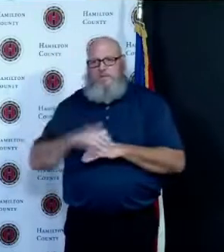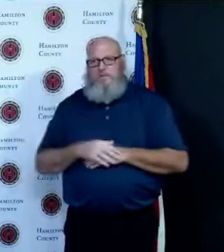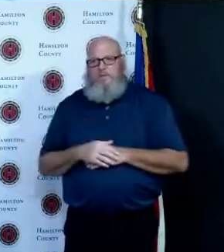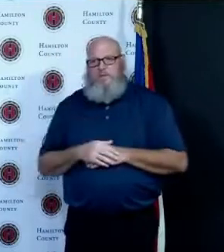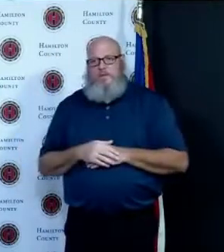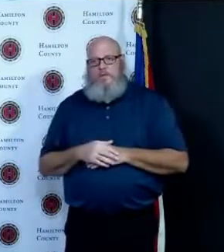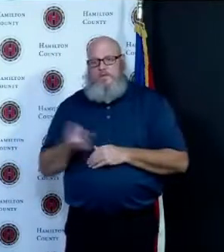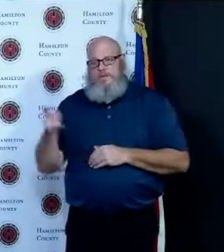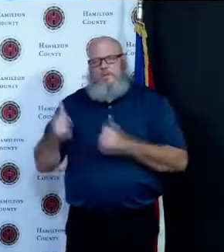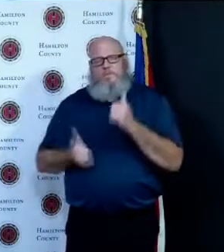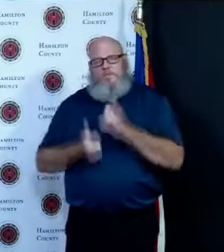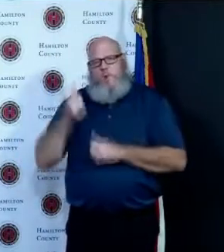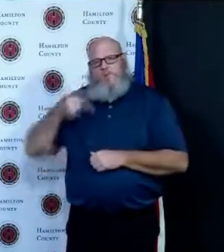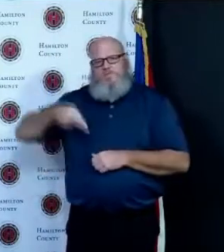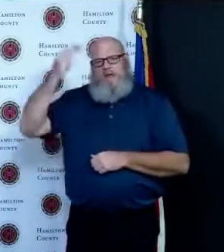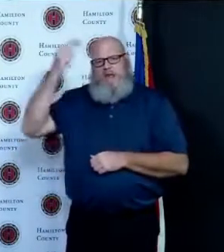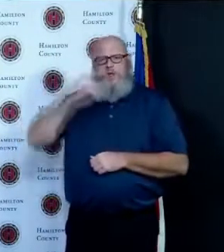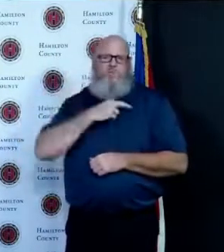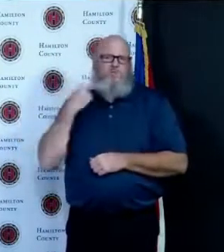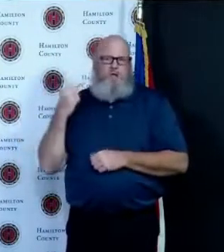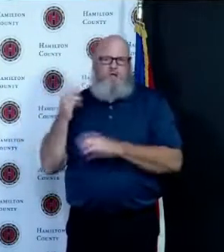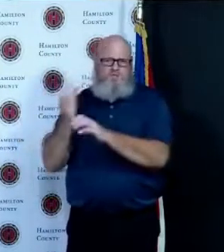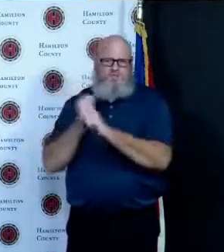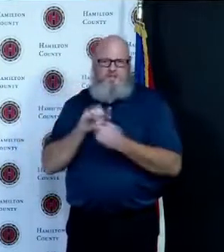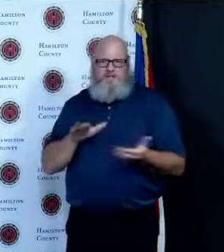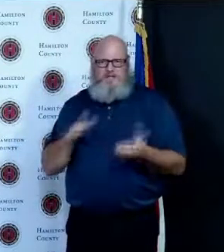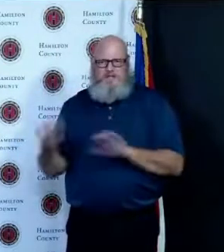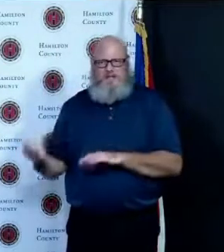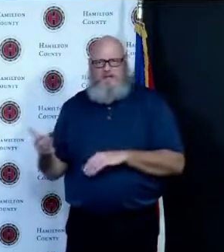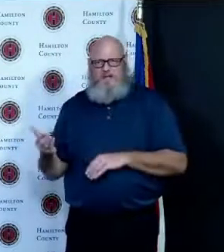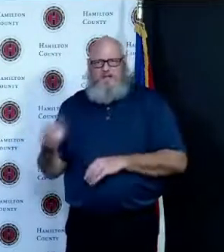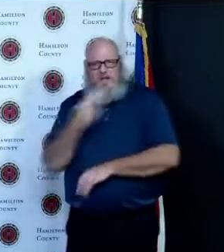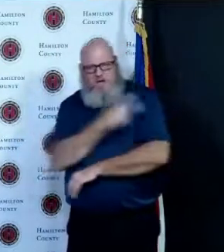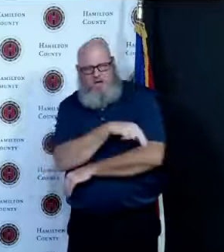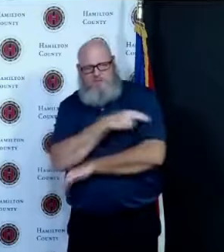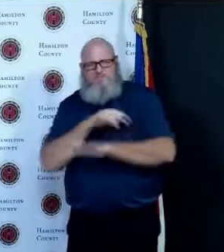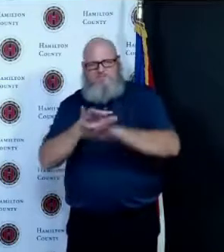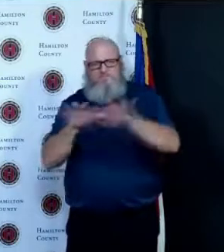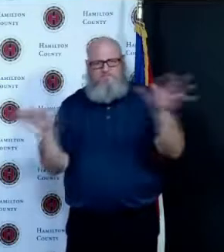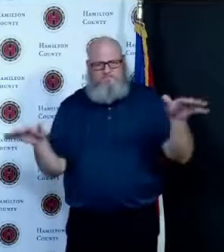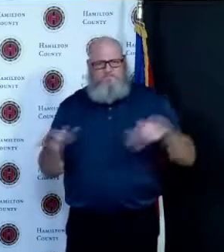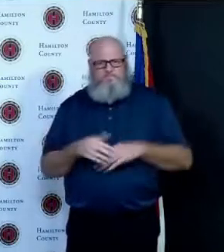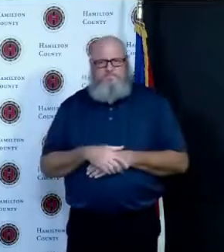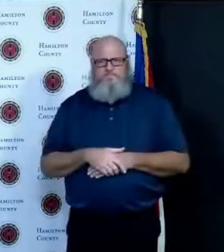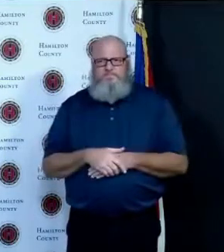vaccine into that community the priority 1A really focused on those in congregate living which were